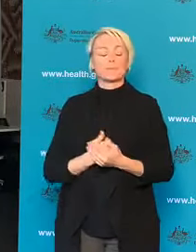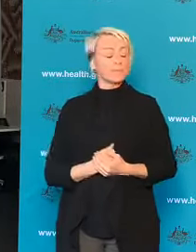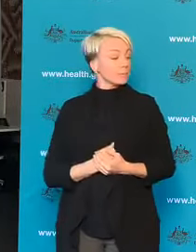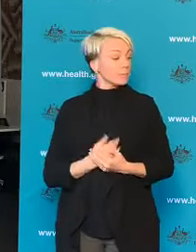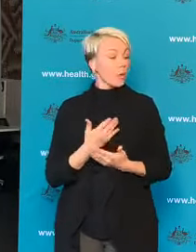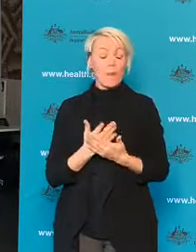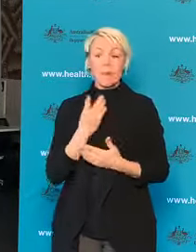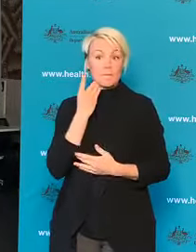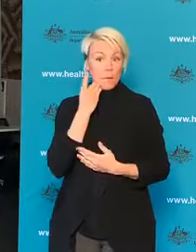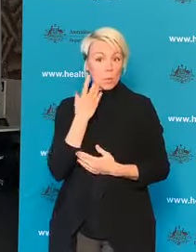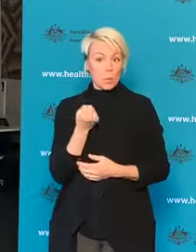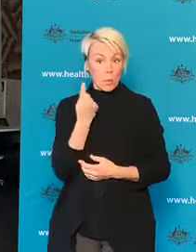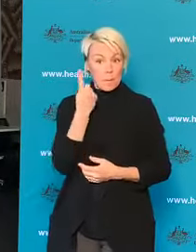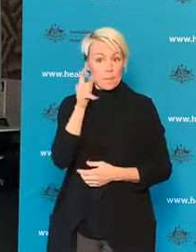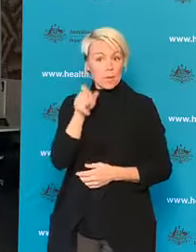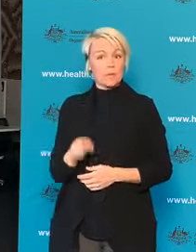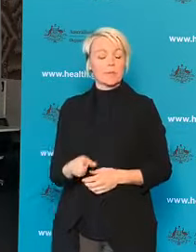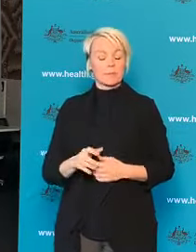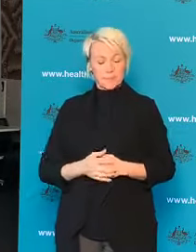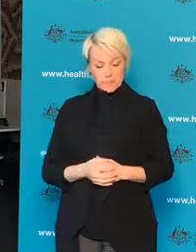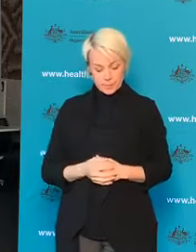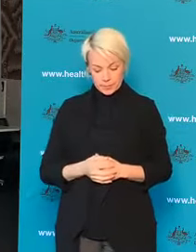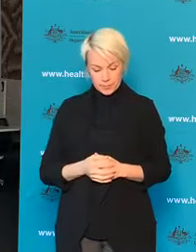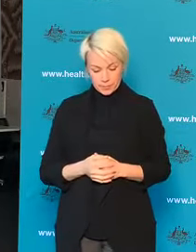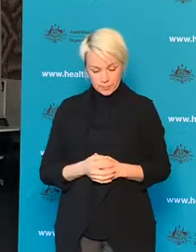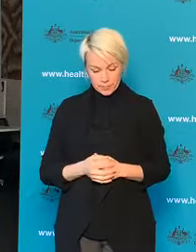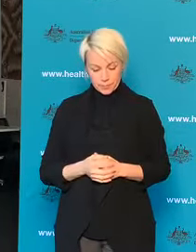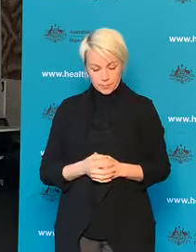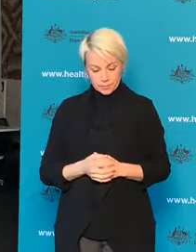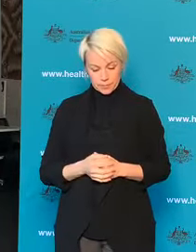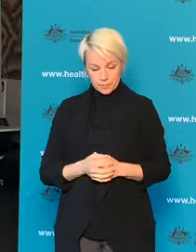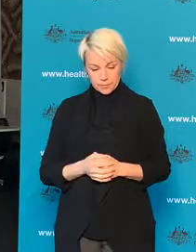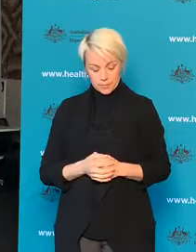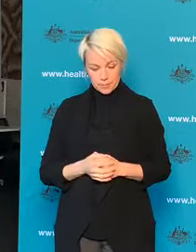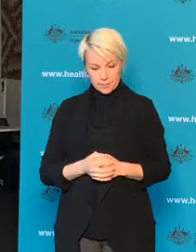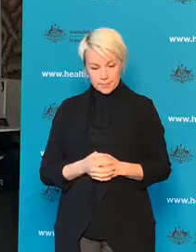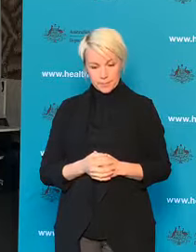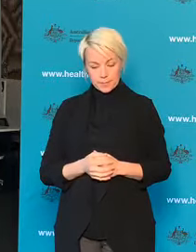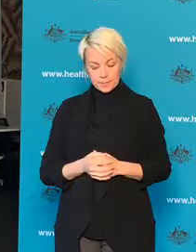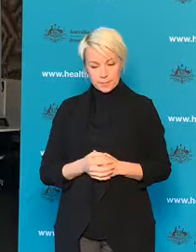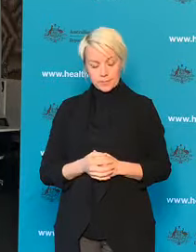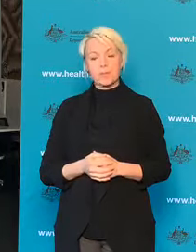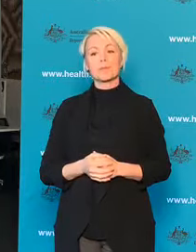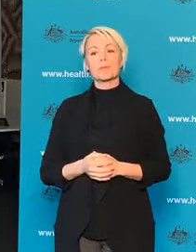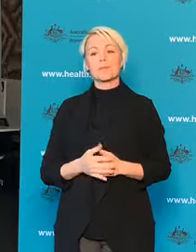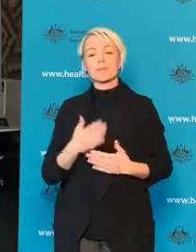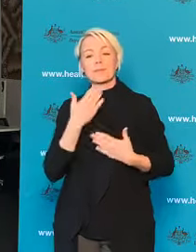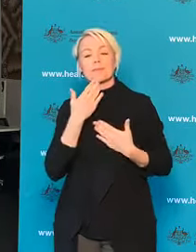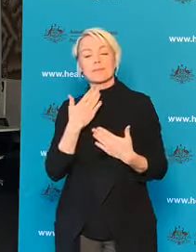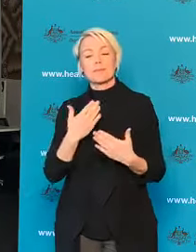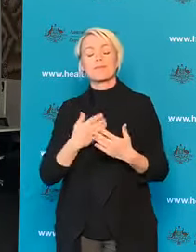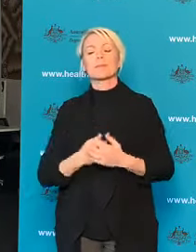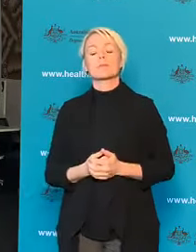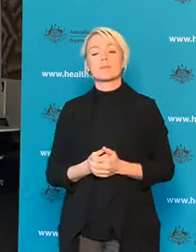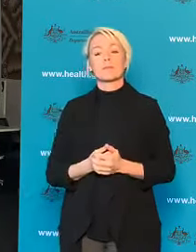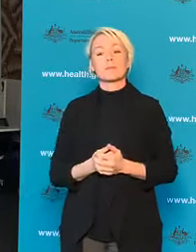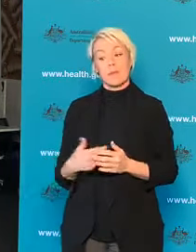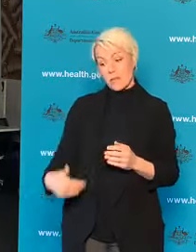Reporter: Thanks, Professor. The Prime Minister spoke this morning at